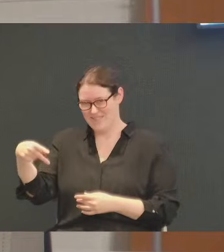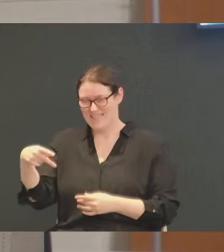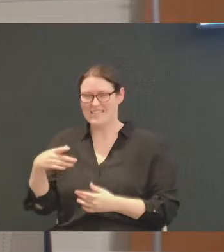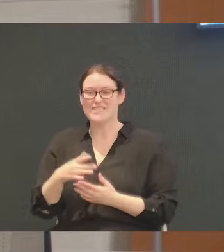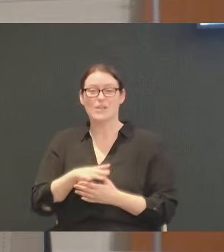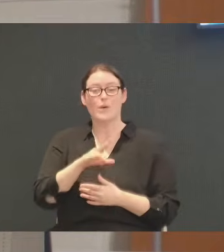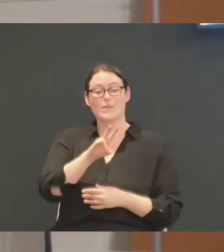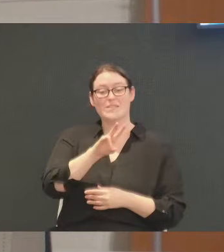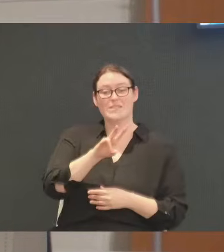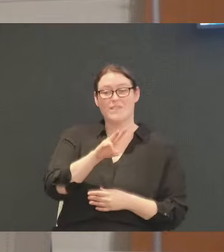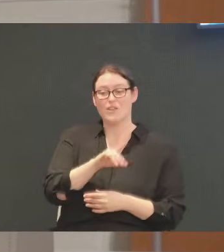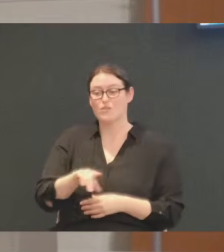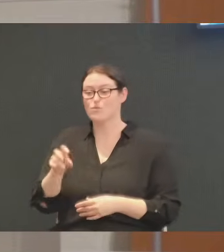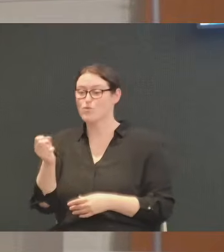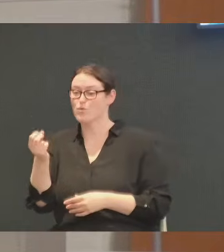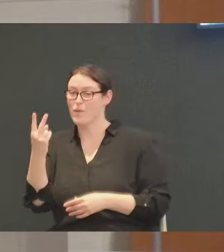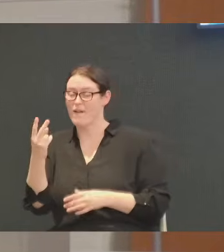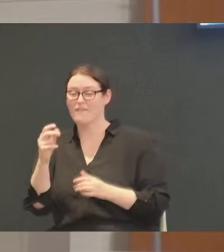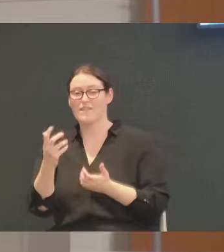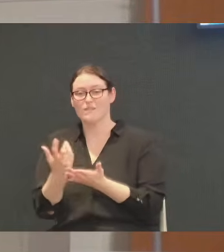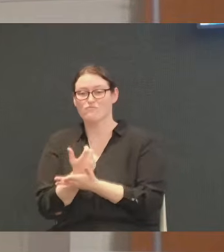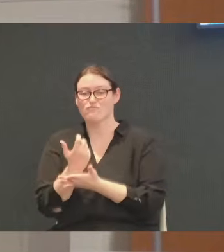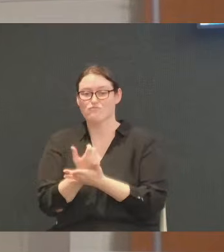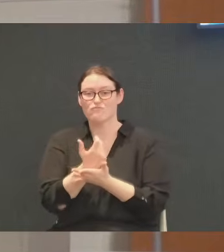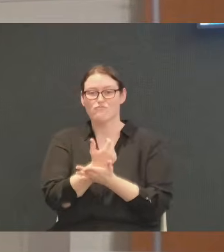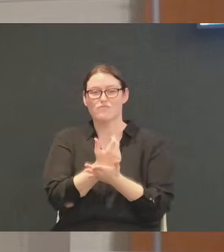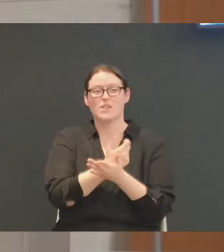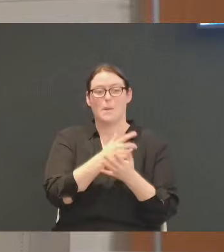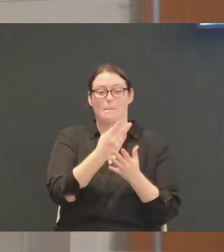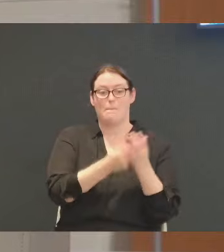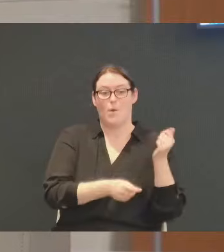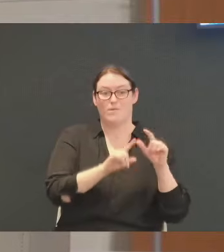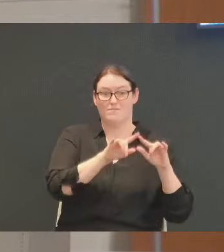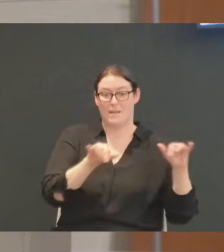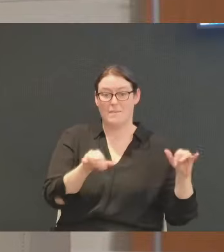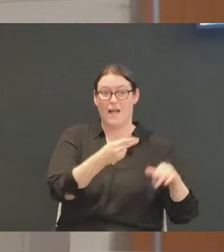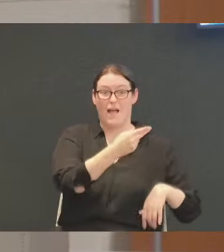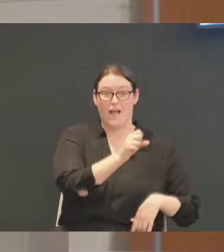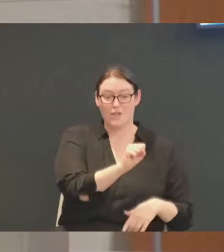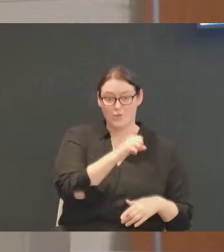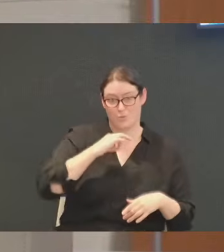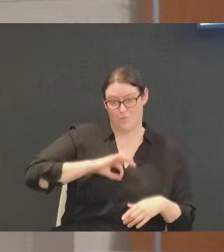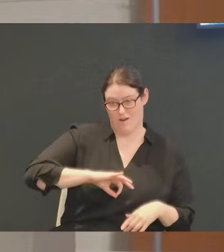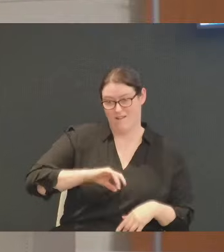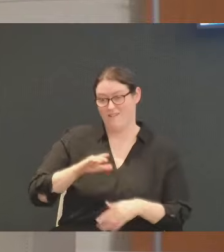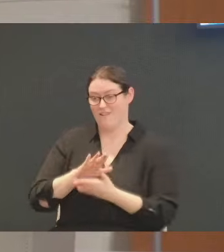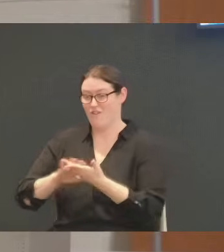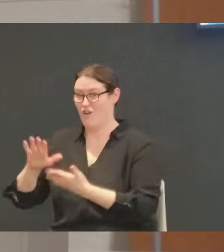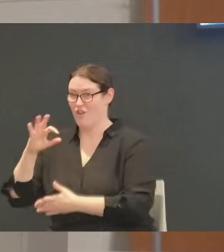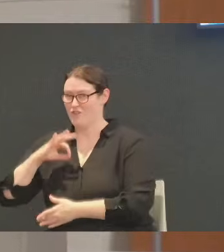7 through 12 had the opportunity to earn both high school and college credit simultaneously.